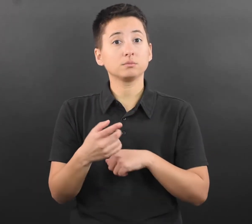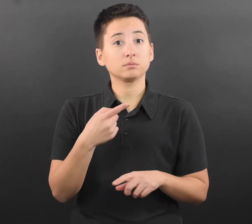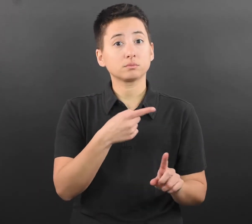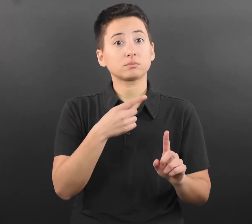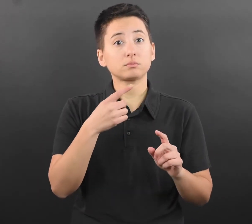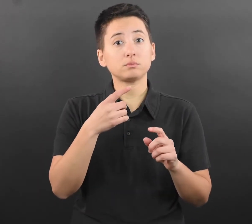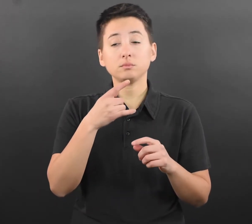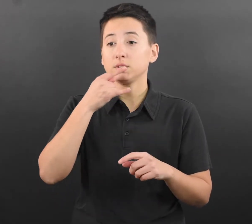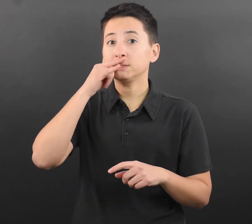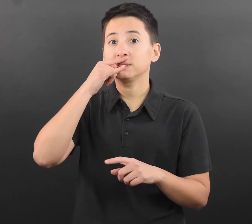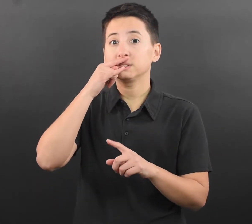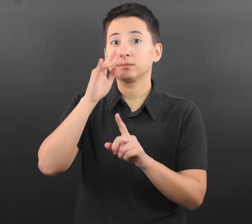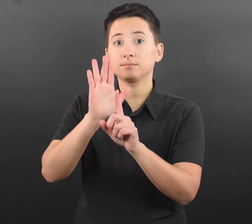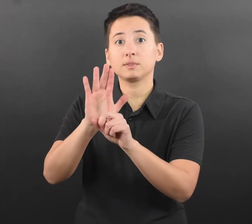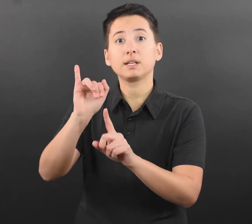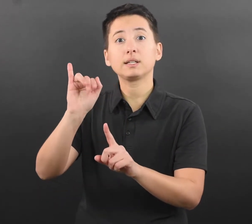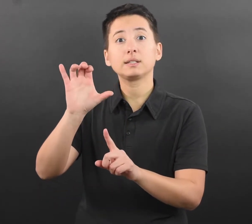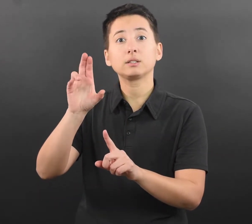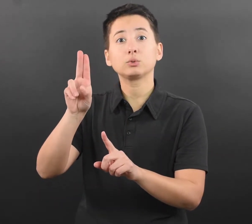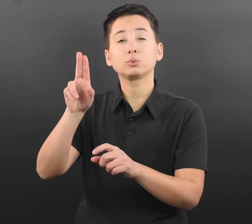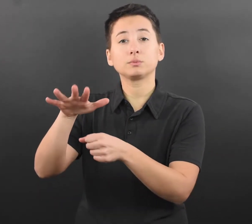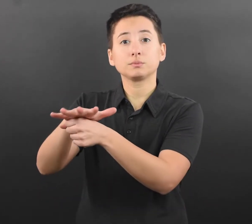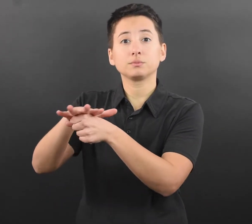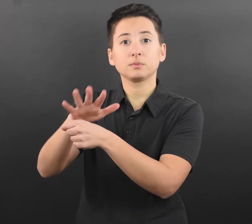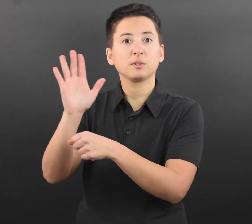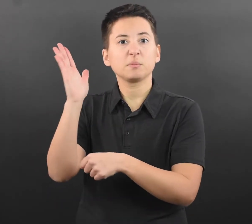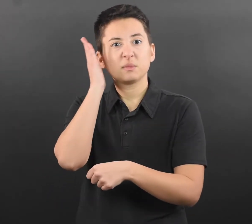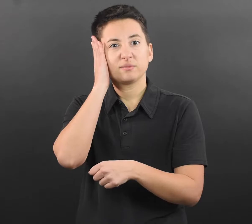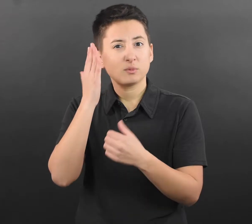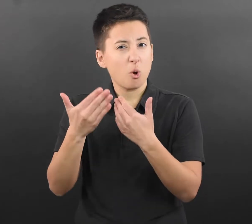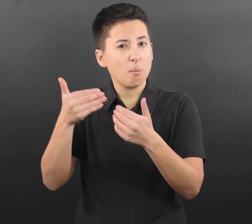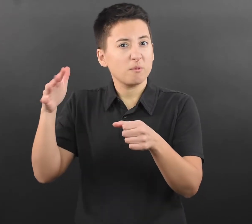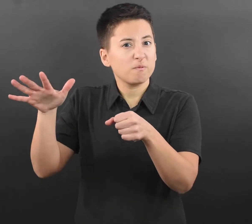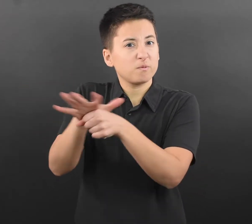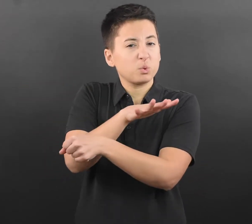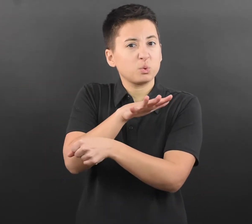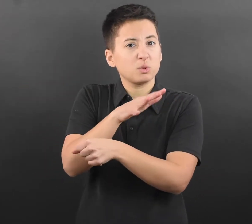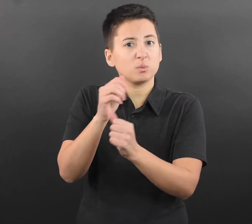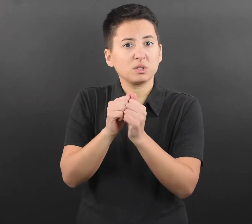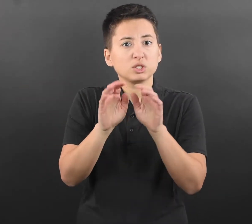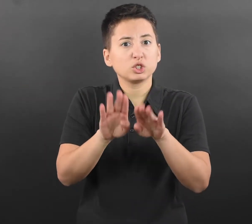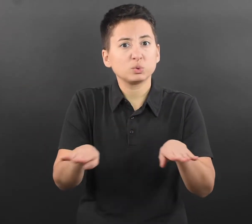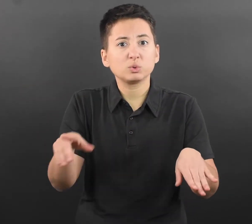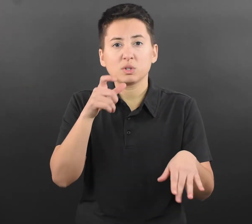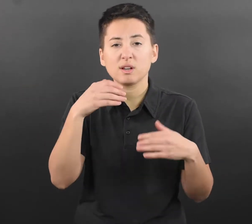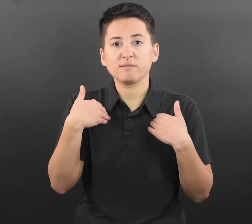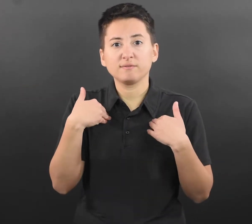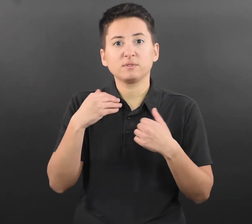near capacity by children sick with COVID-19 or other illnesses. We can’t predict which